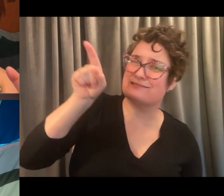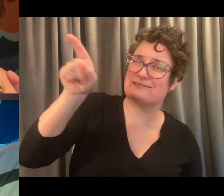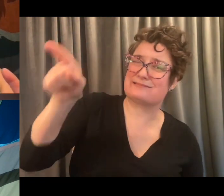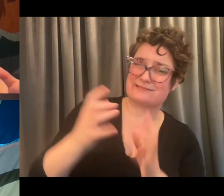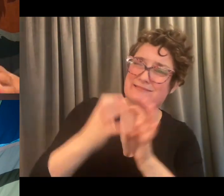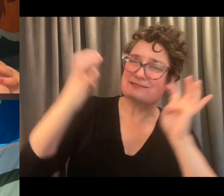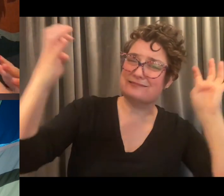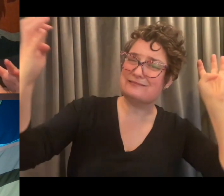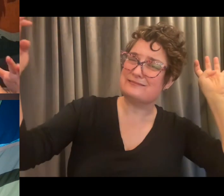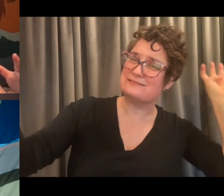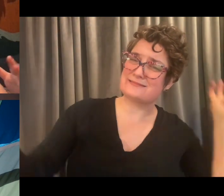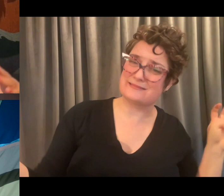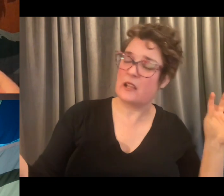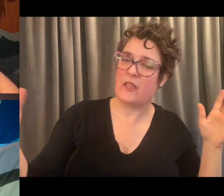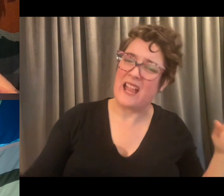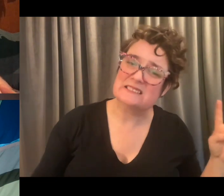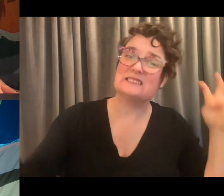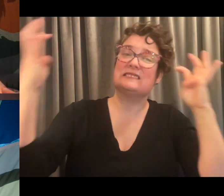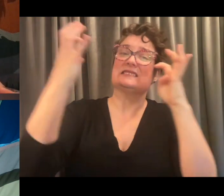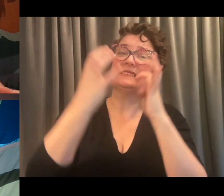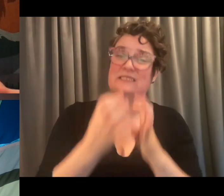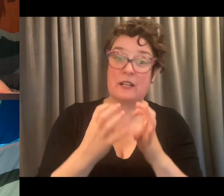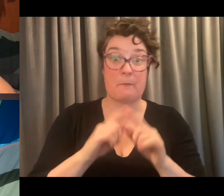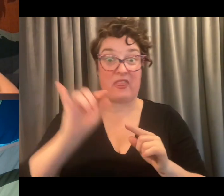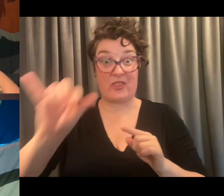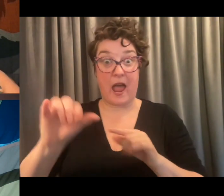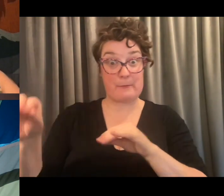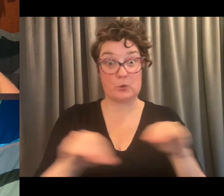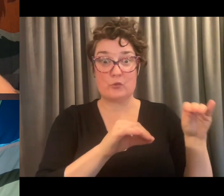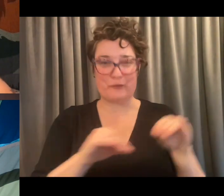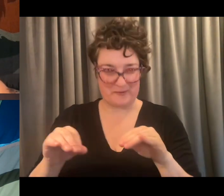But that, that movement is like the foundation of the davening movement